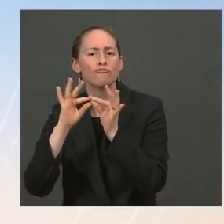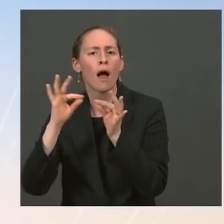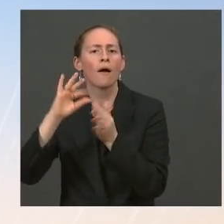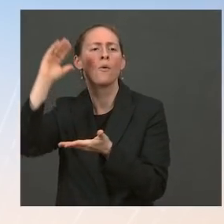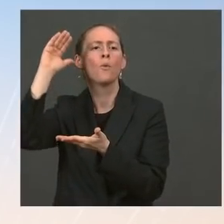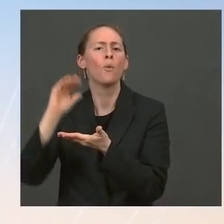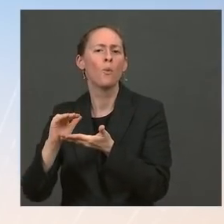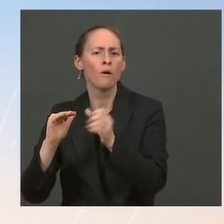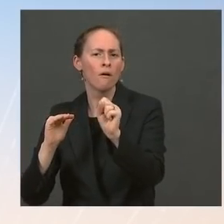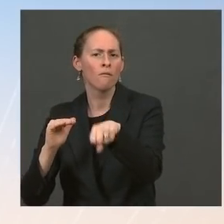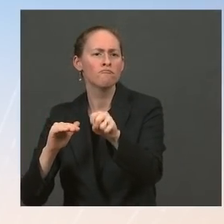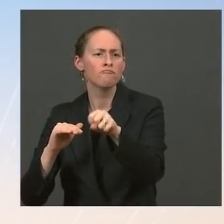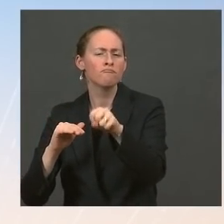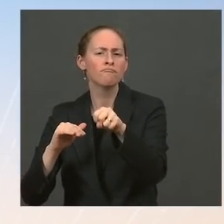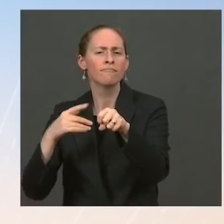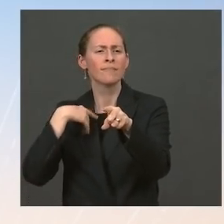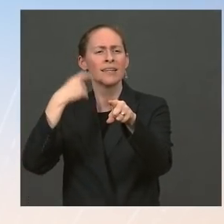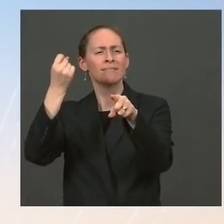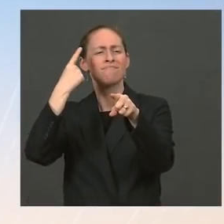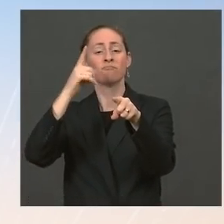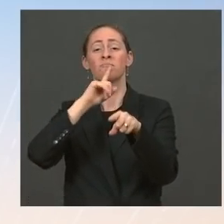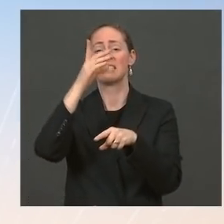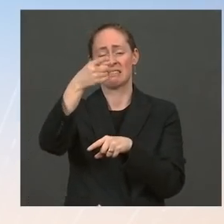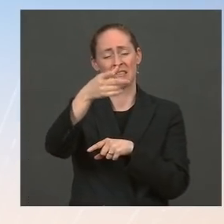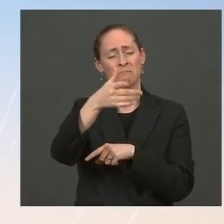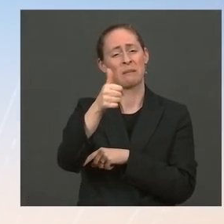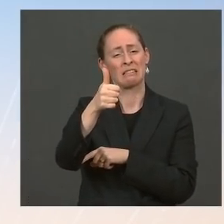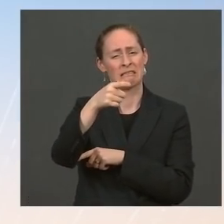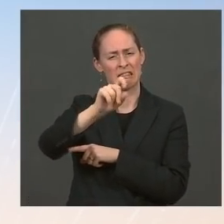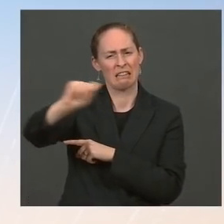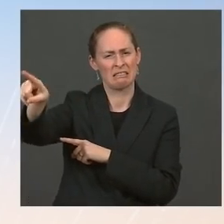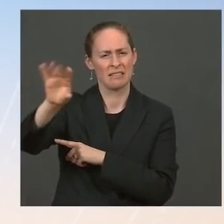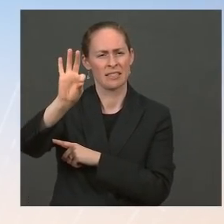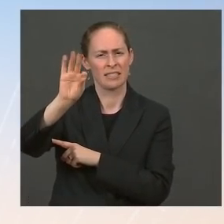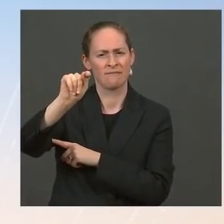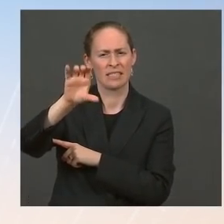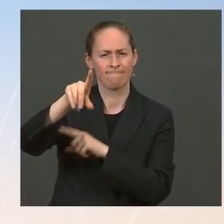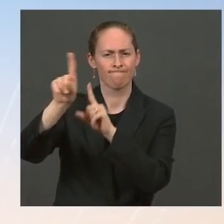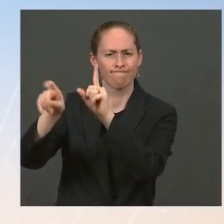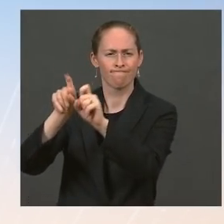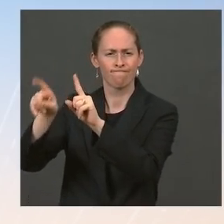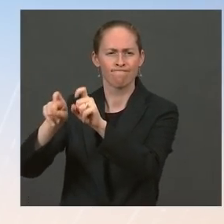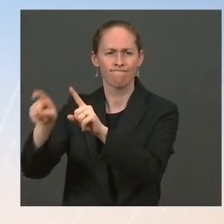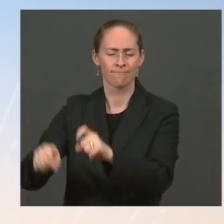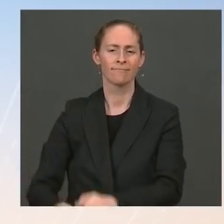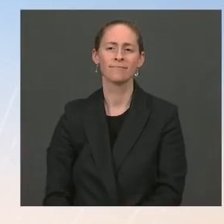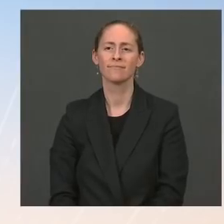I would point you to them. But certainly we see this discrepancy between the --